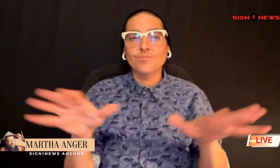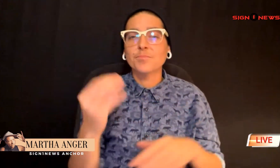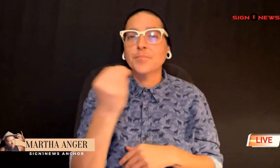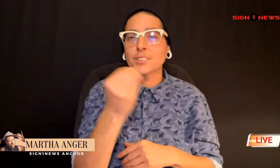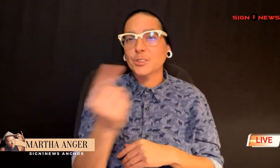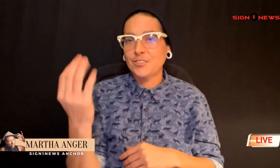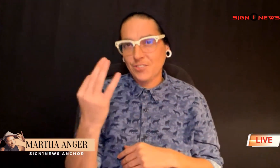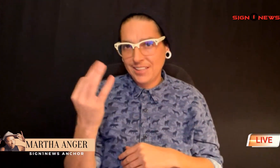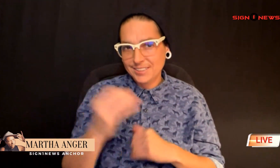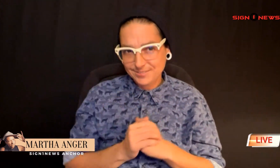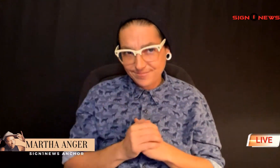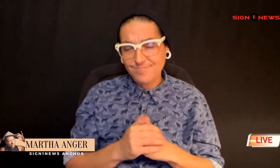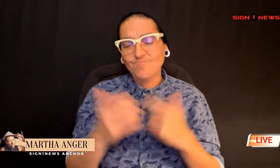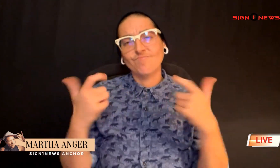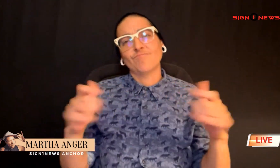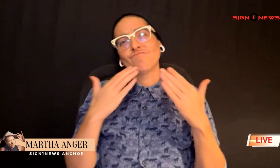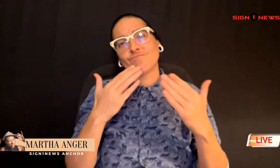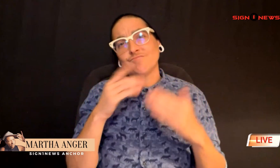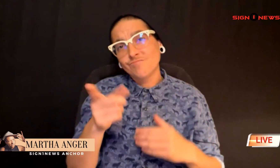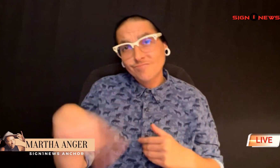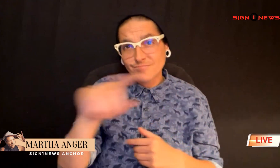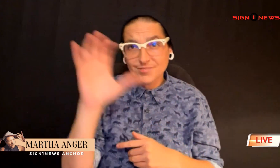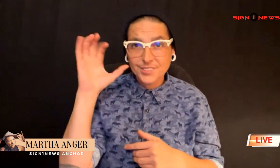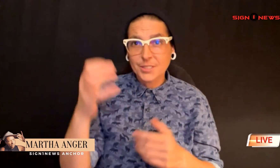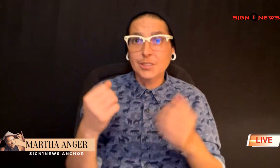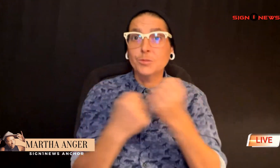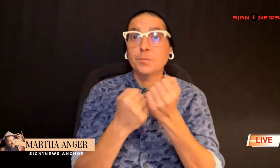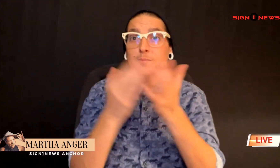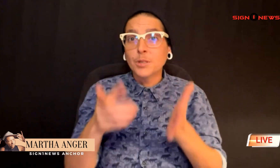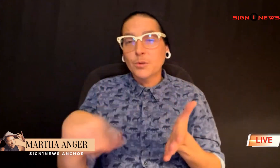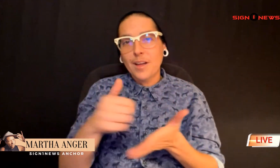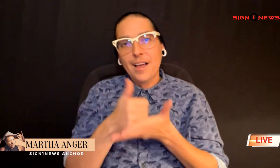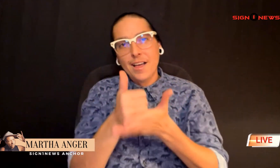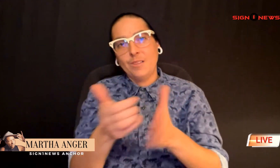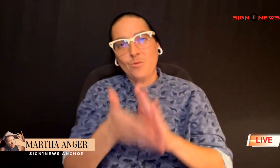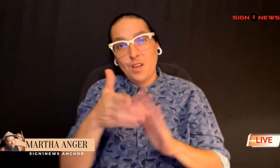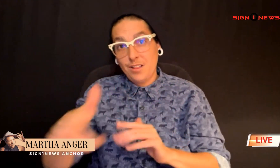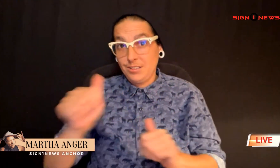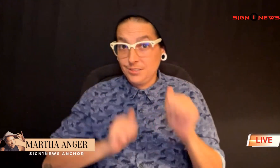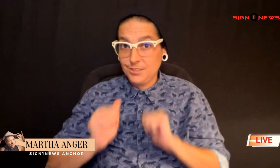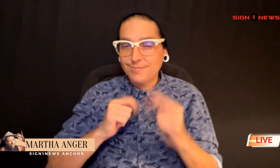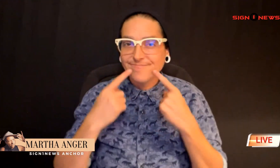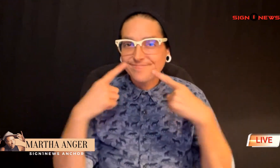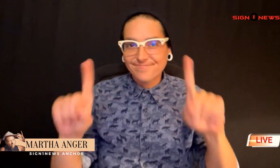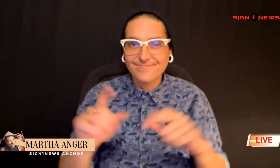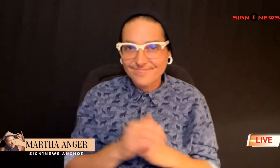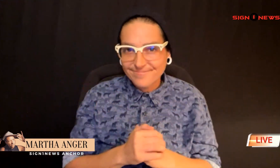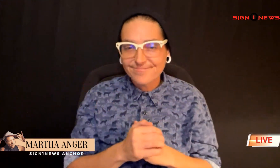Find one news or will be broadcasting updates Monday through Friday a big. Thank you to our sign one new supporters.